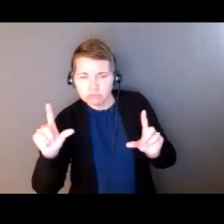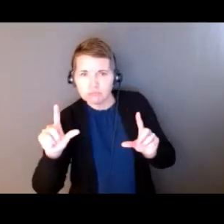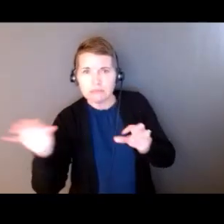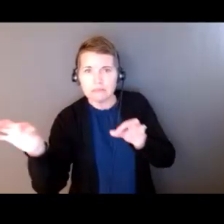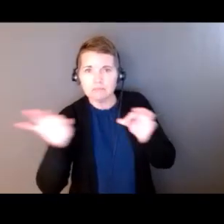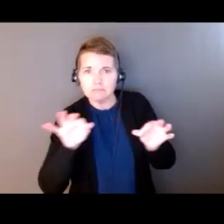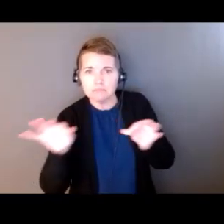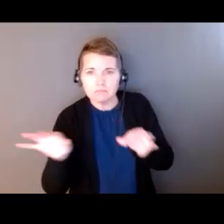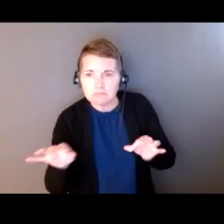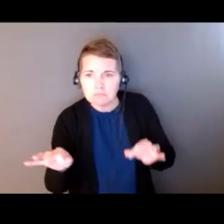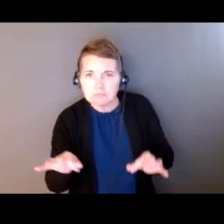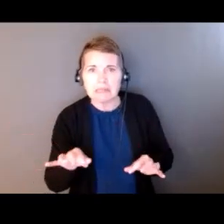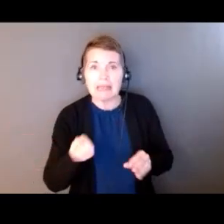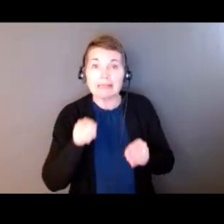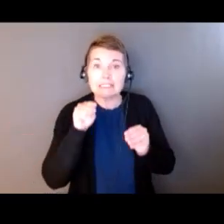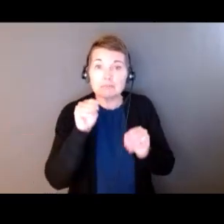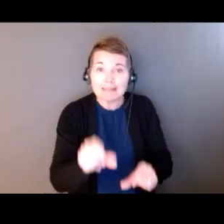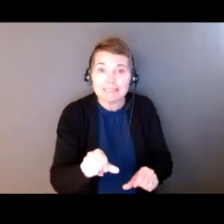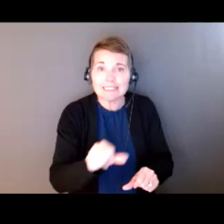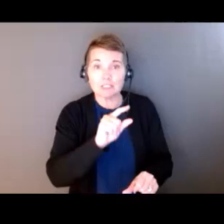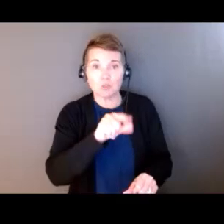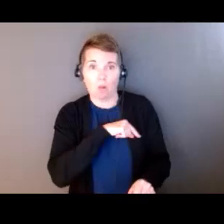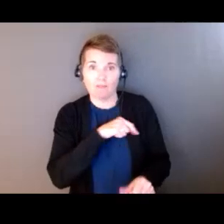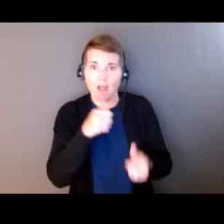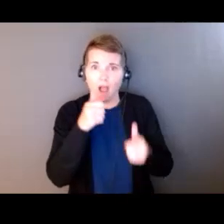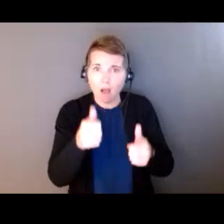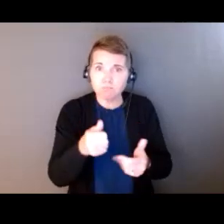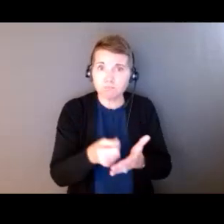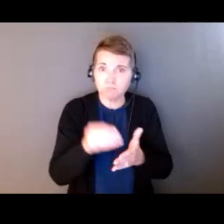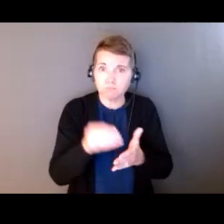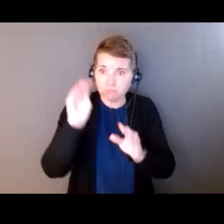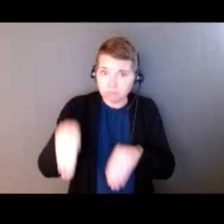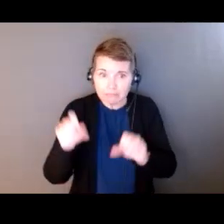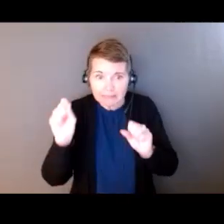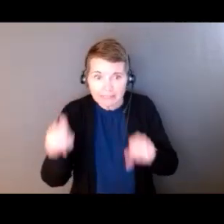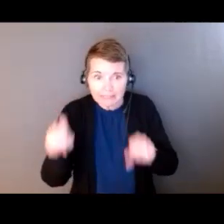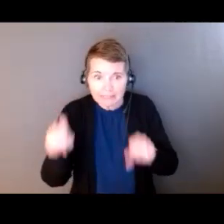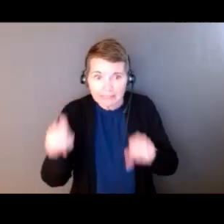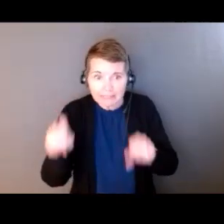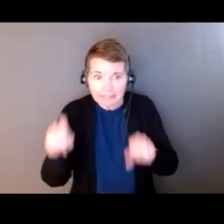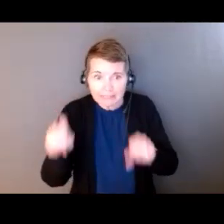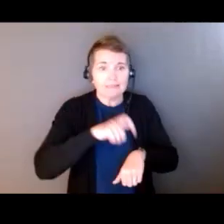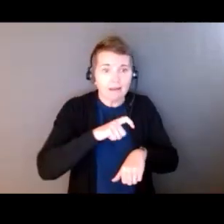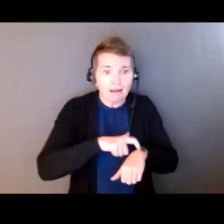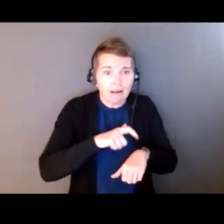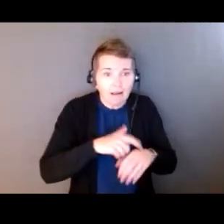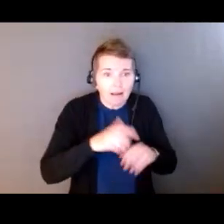assessment criteria, and at times, tips, tricks, or considerations for applicants